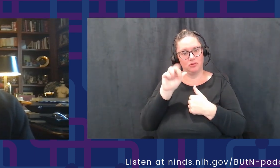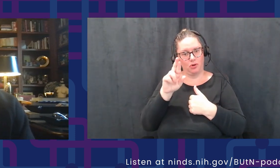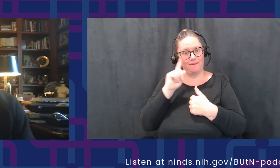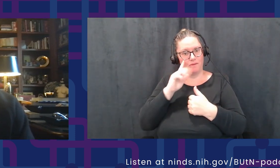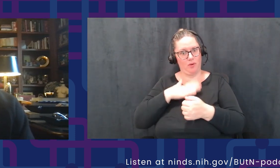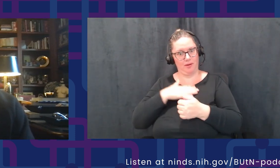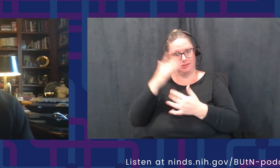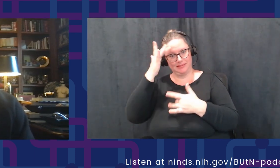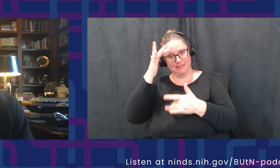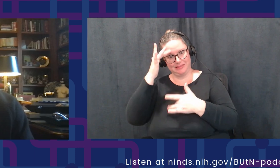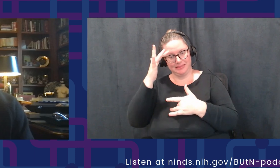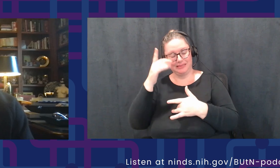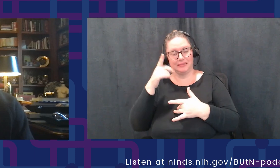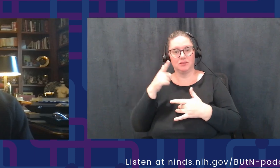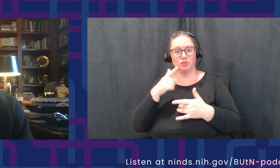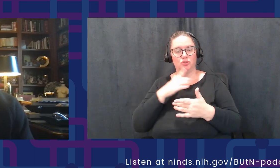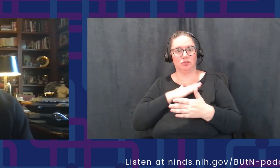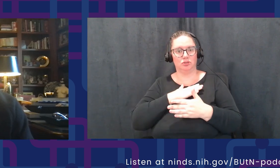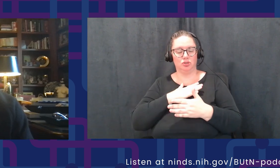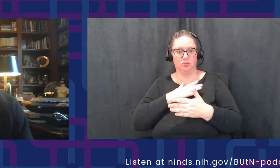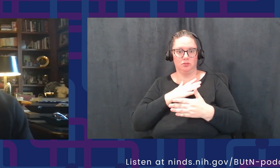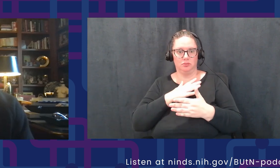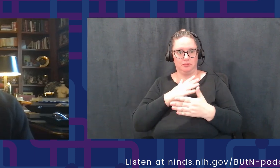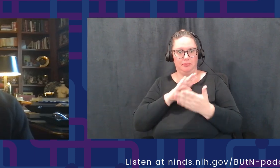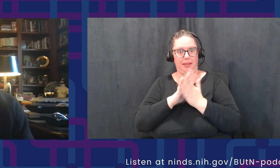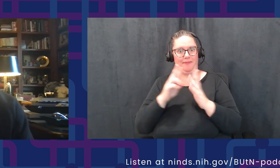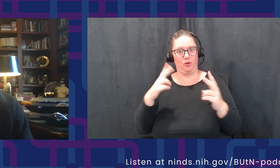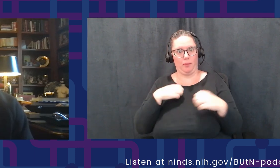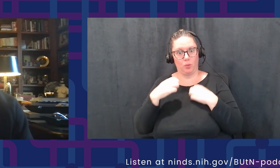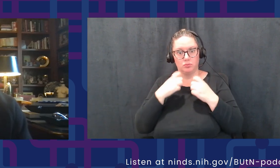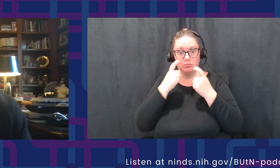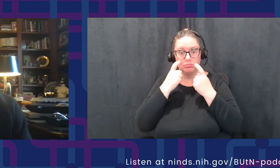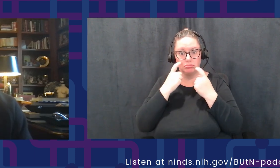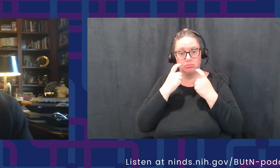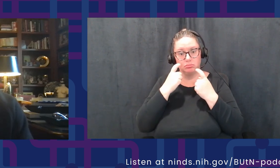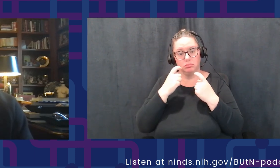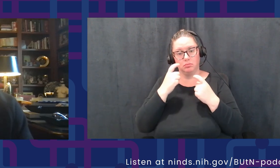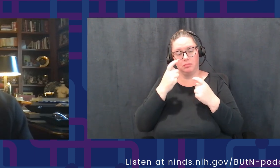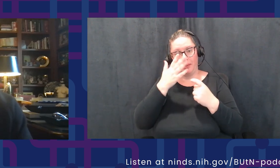And she began to have tears in her eyes to realize that she was being